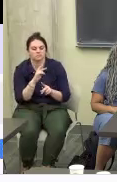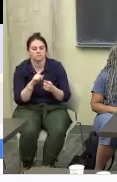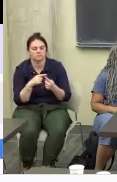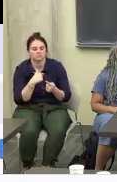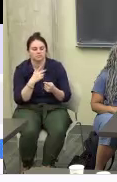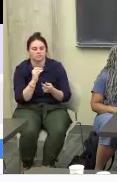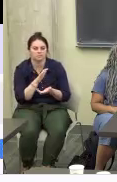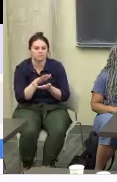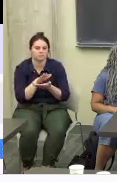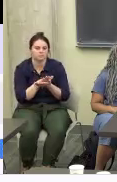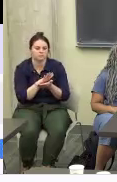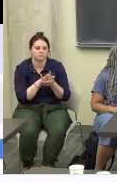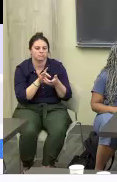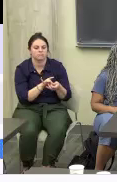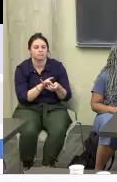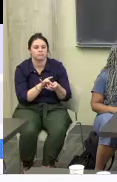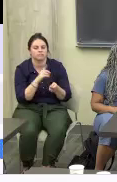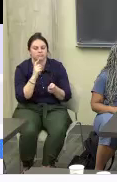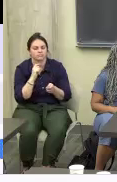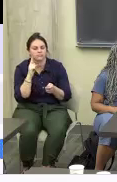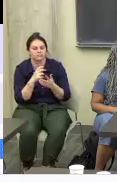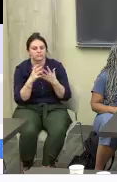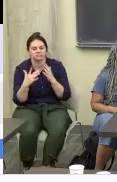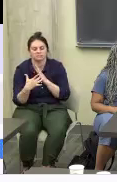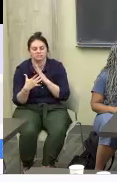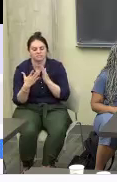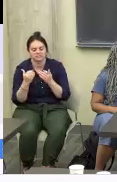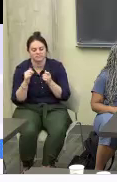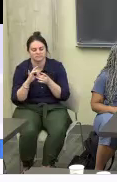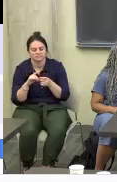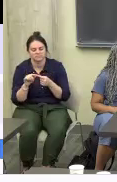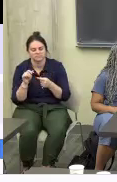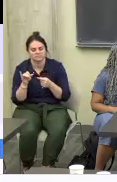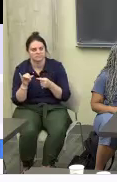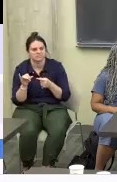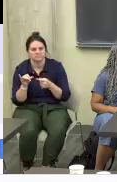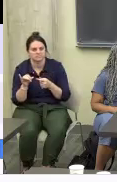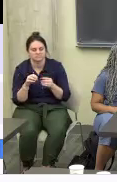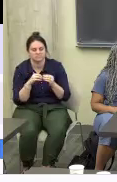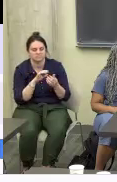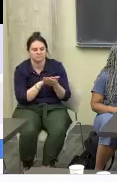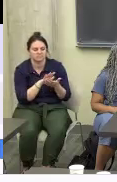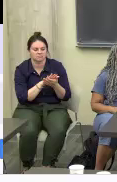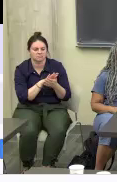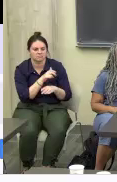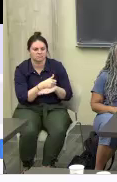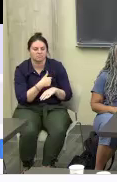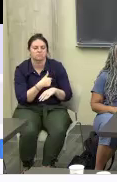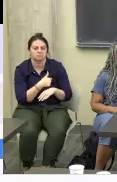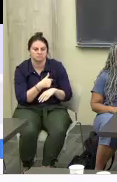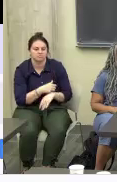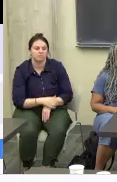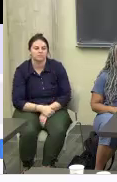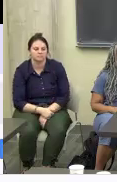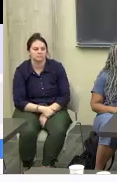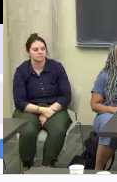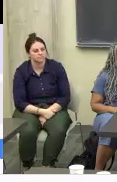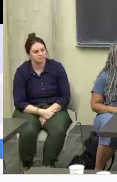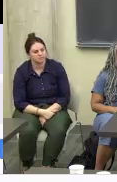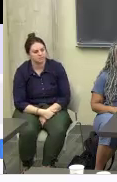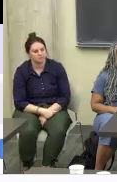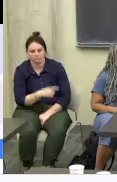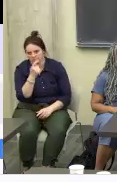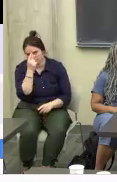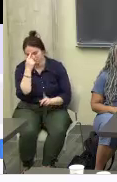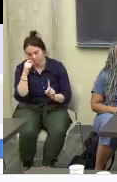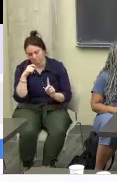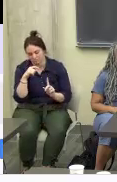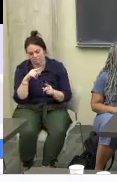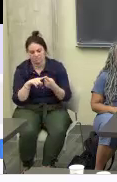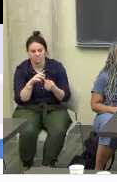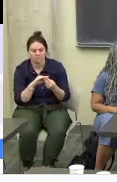things about AI. And it was very… Mentally stimulating to hear